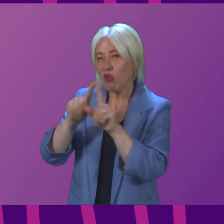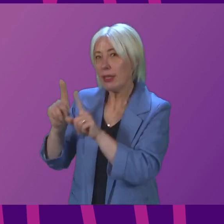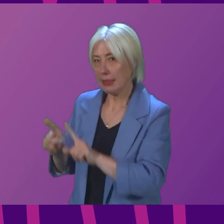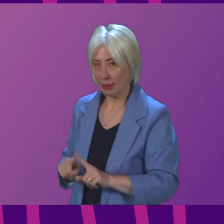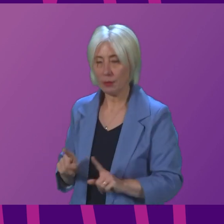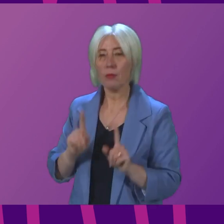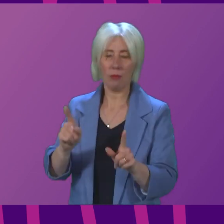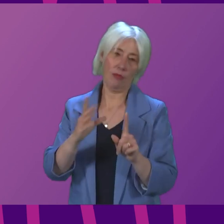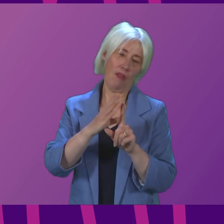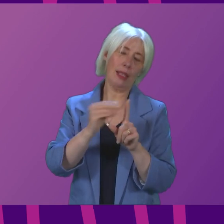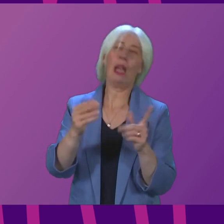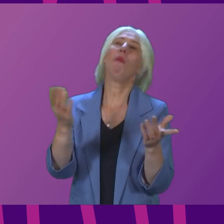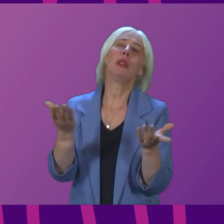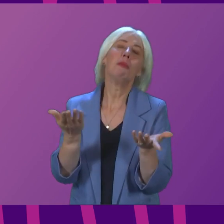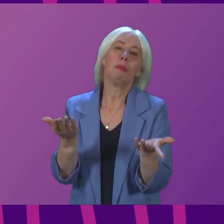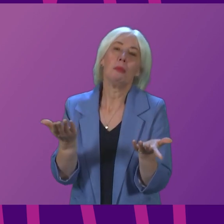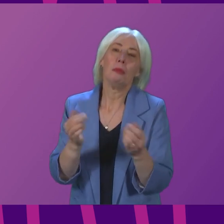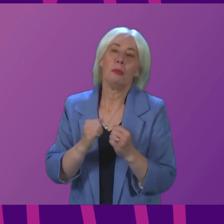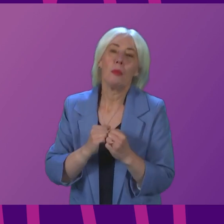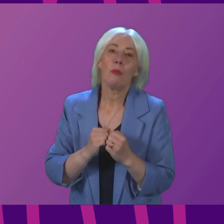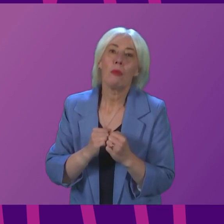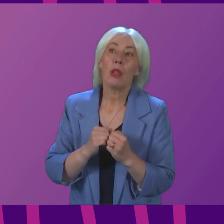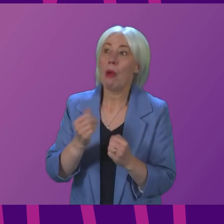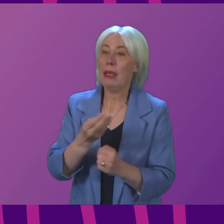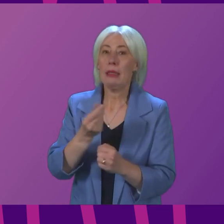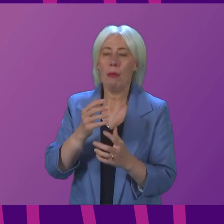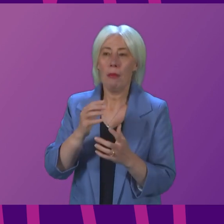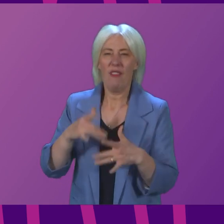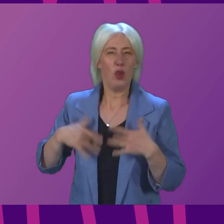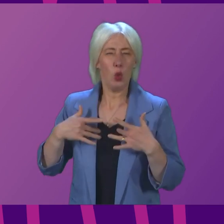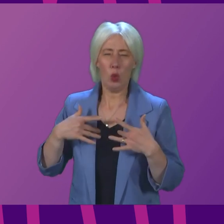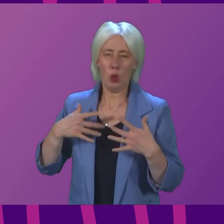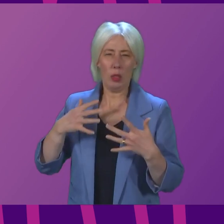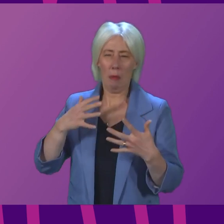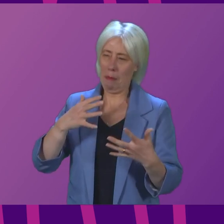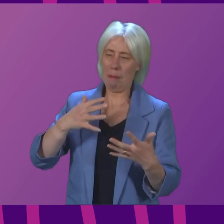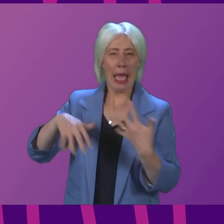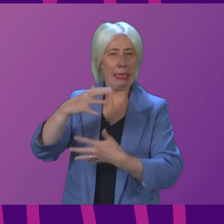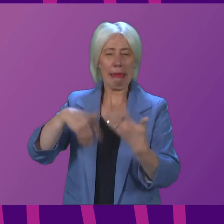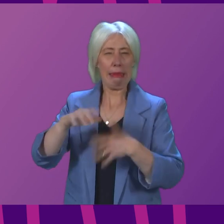For example, at a time when there were mixed views—to put it mildly—about the risk